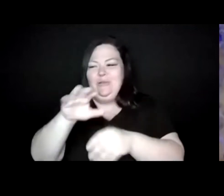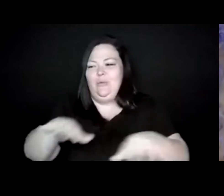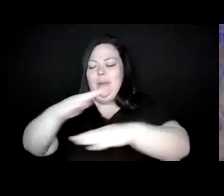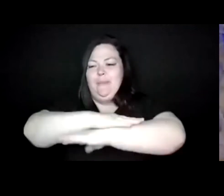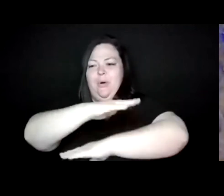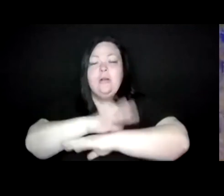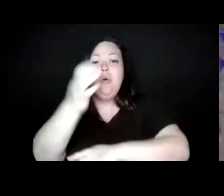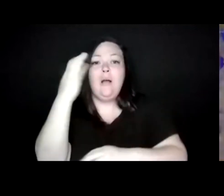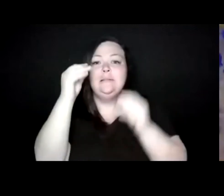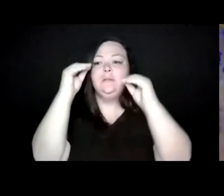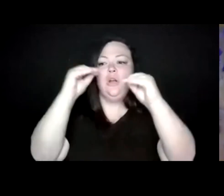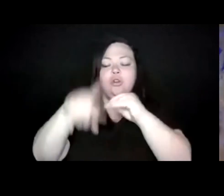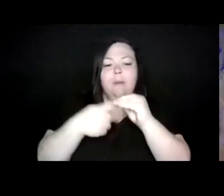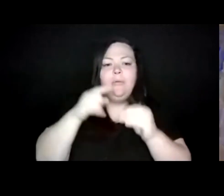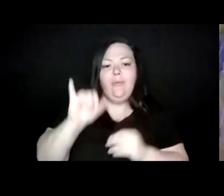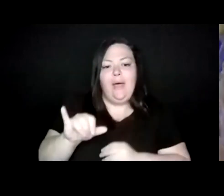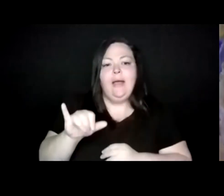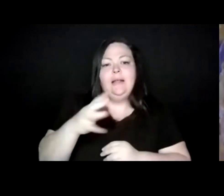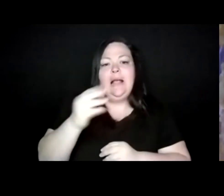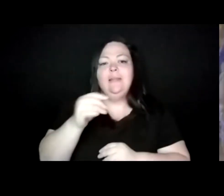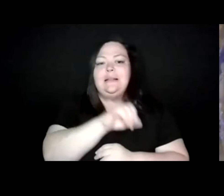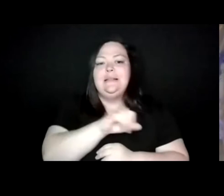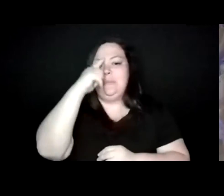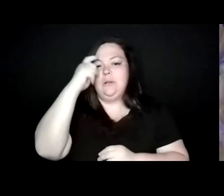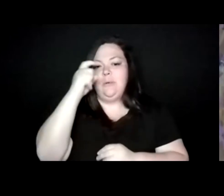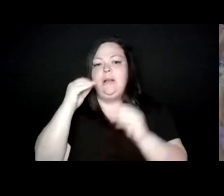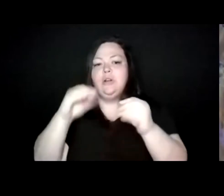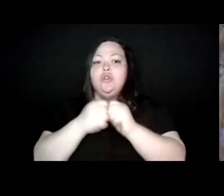balut and pulutan the same summer they taught you how to drive stick in ate’s doorless